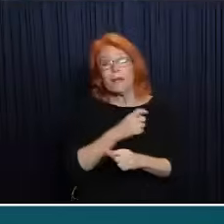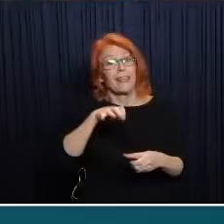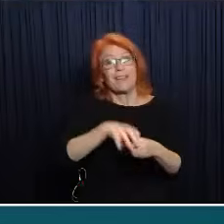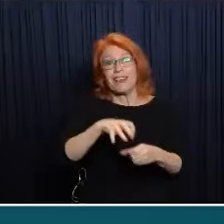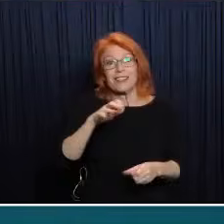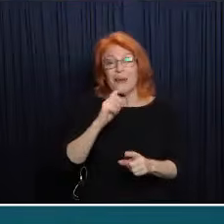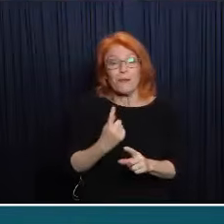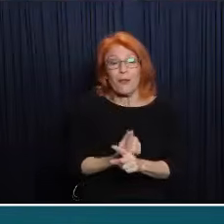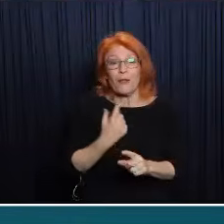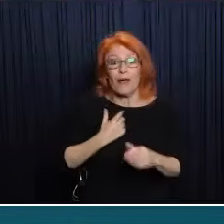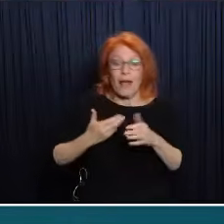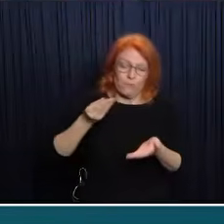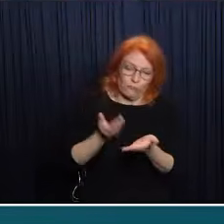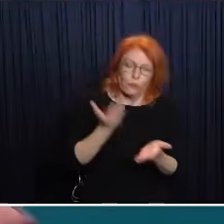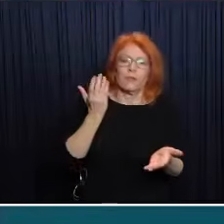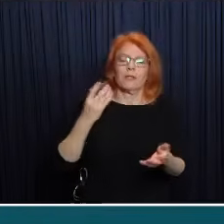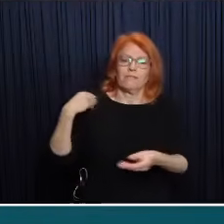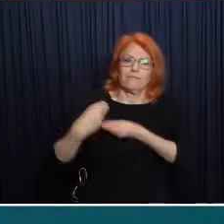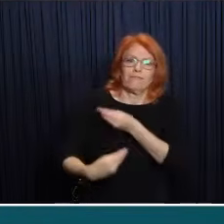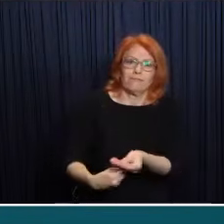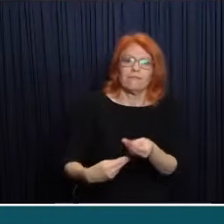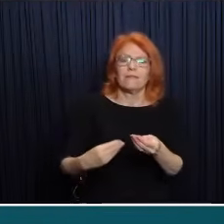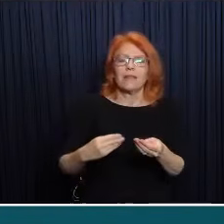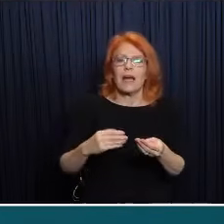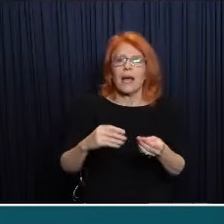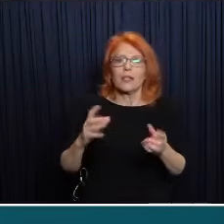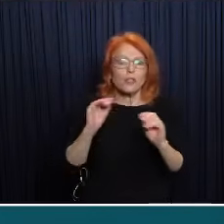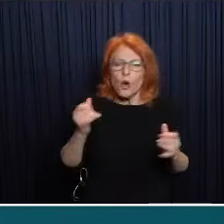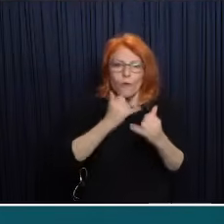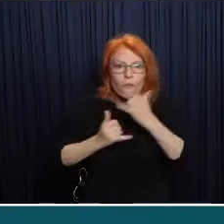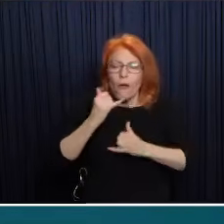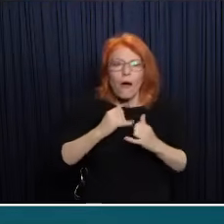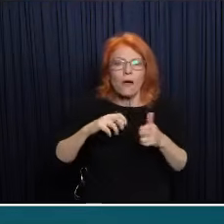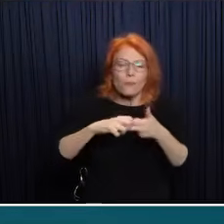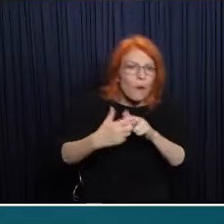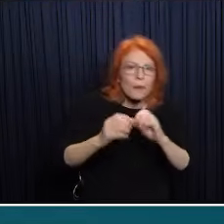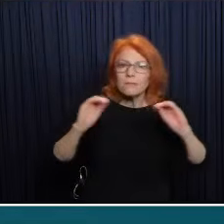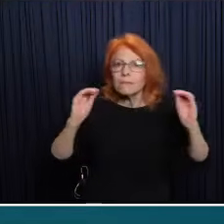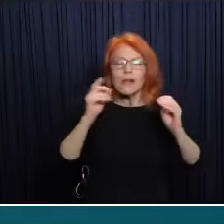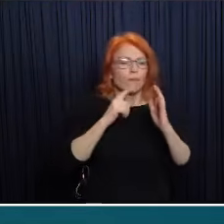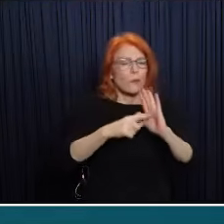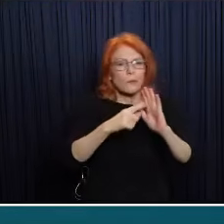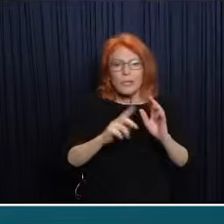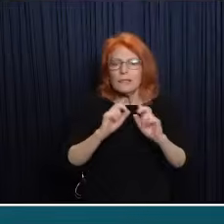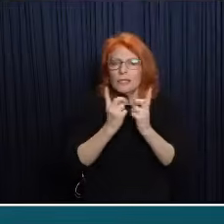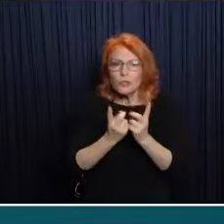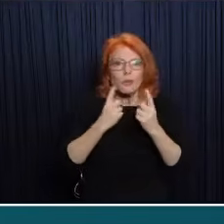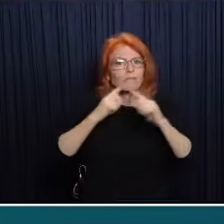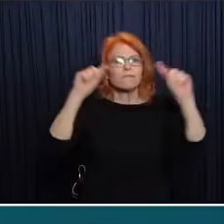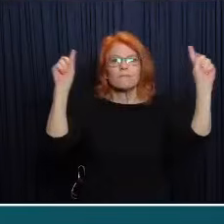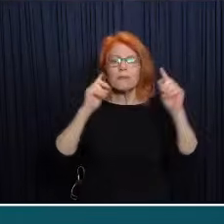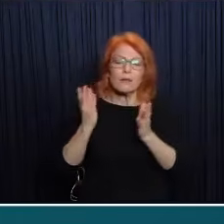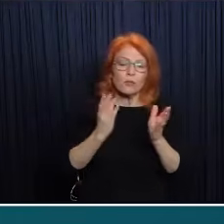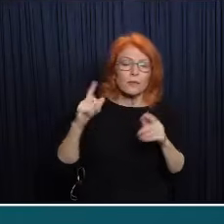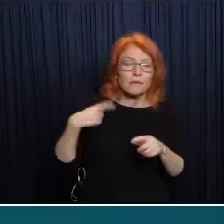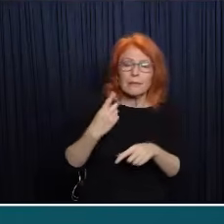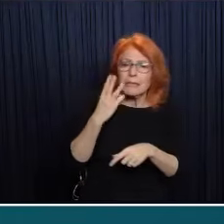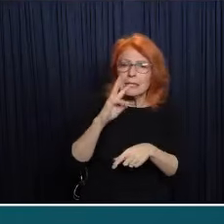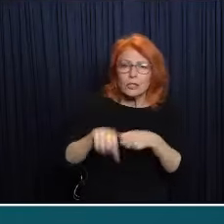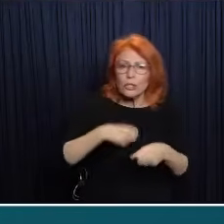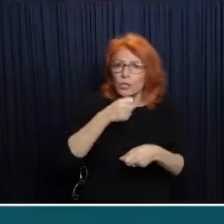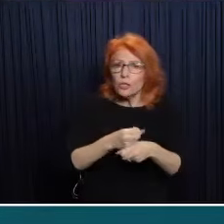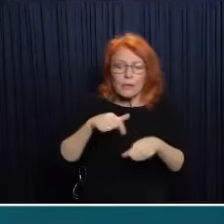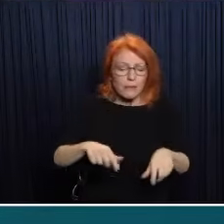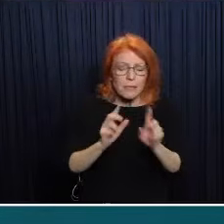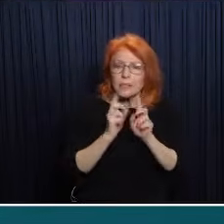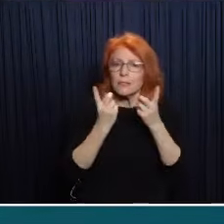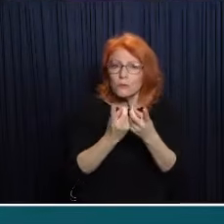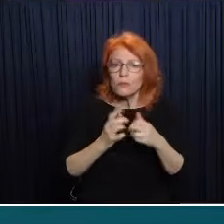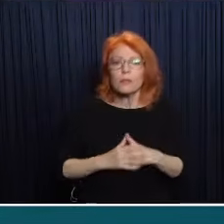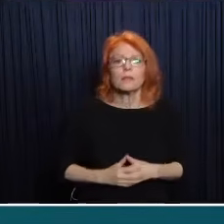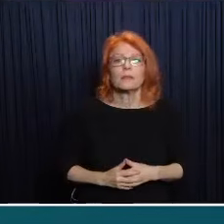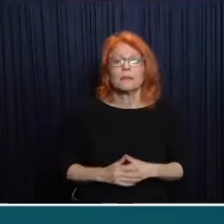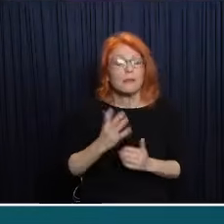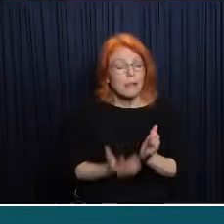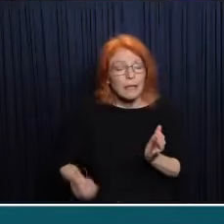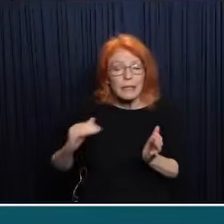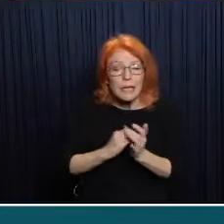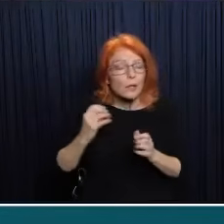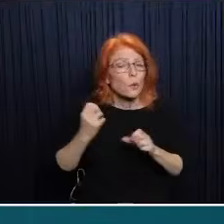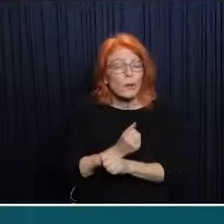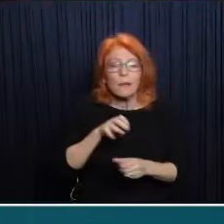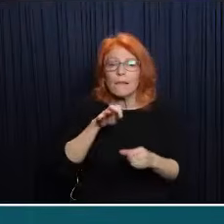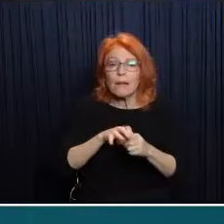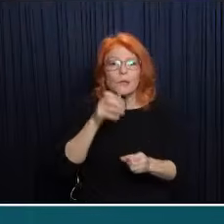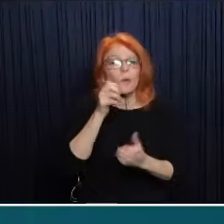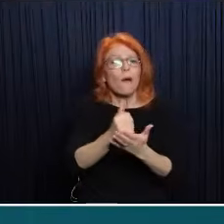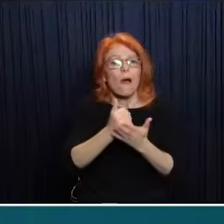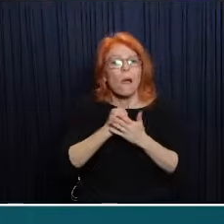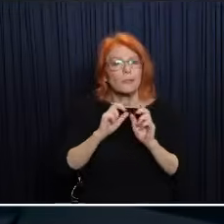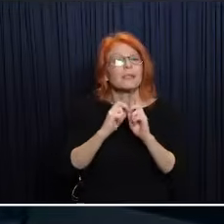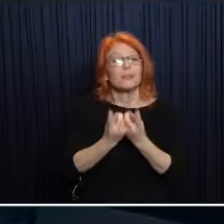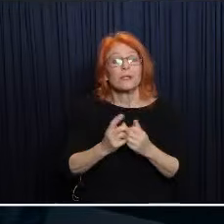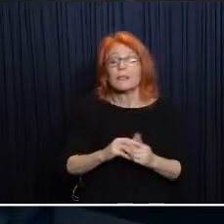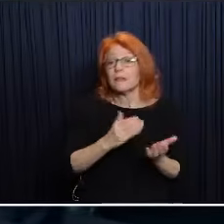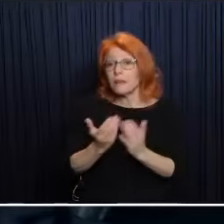MR. CHAPLIK, WHAT IS IS THING